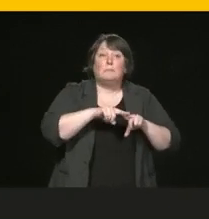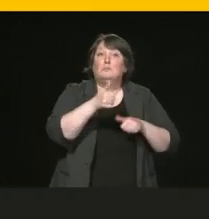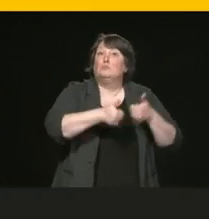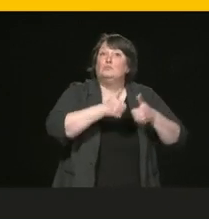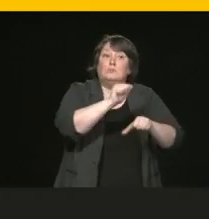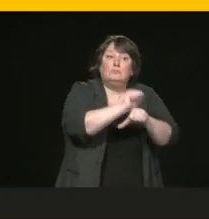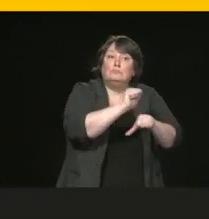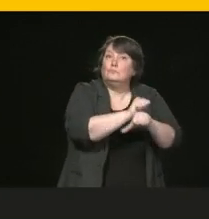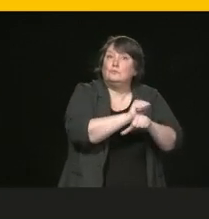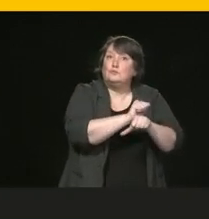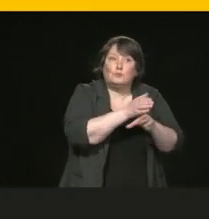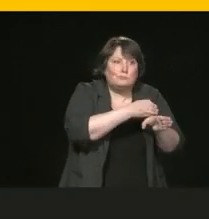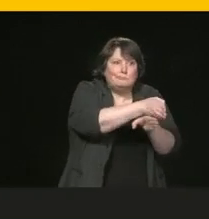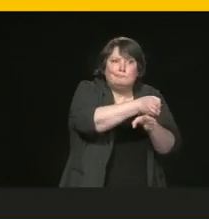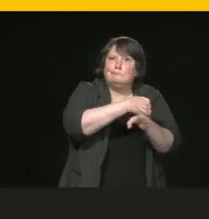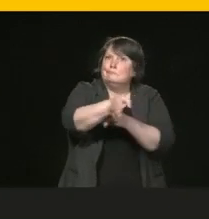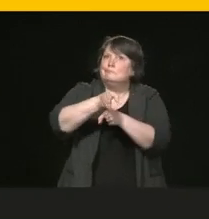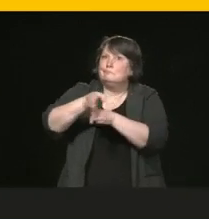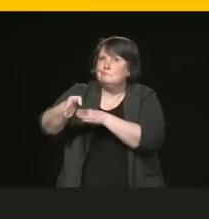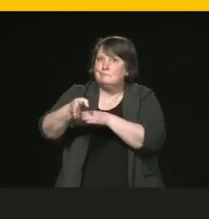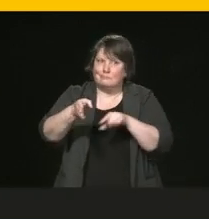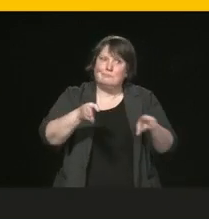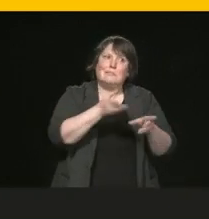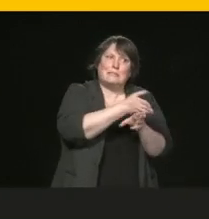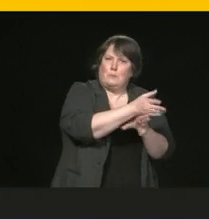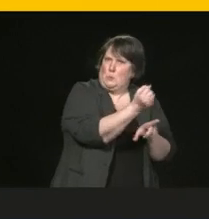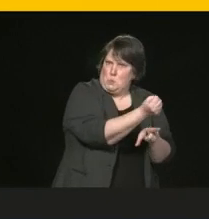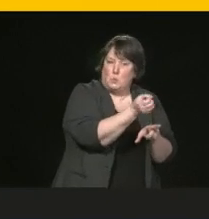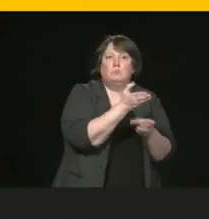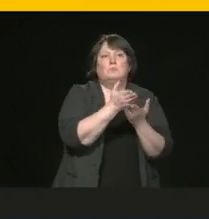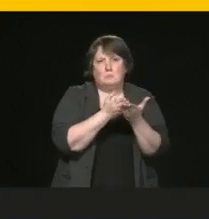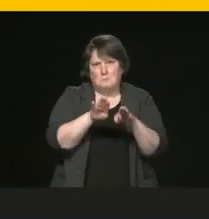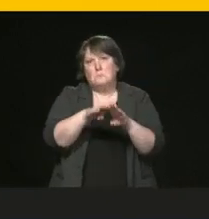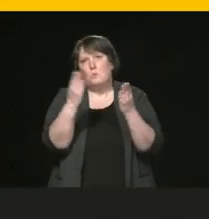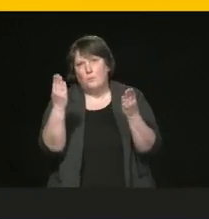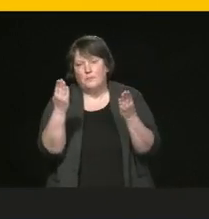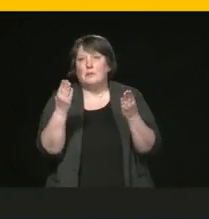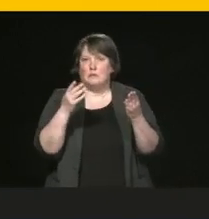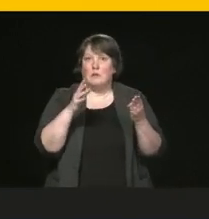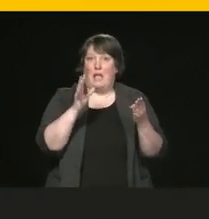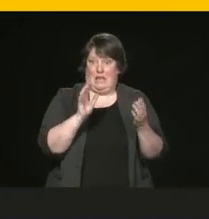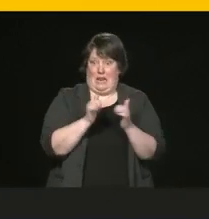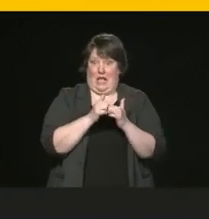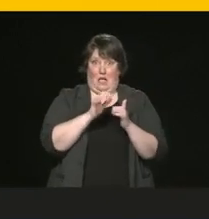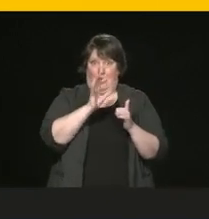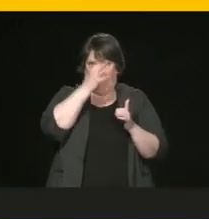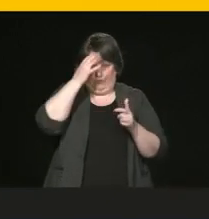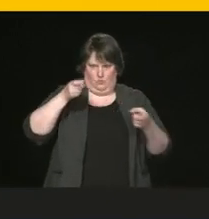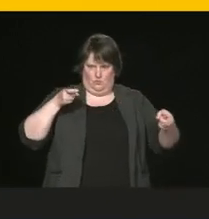VARY FROM REGION TO REGION, FROM INDUSTRY TO INDUSTRY AND COORDINATION AT THE FEDERAL